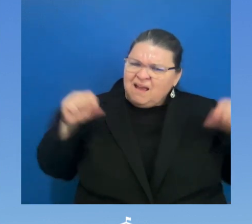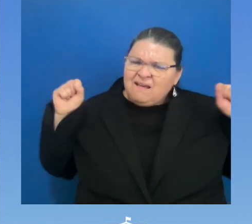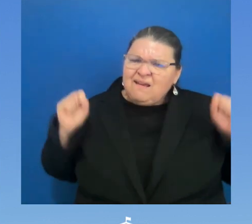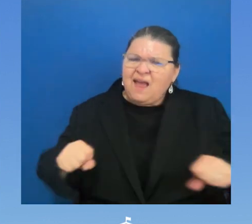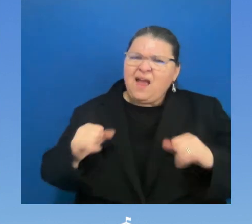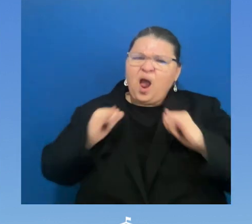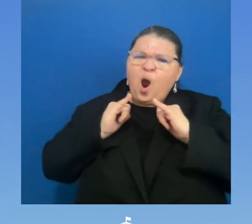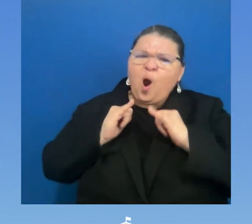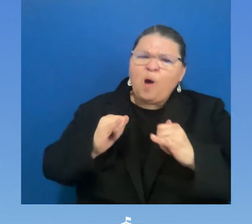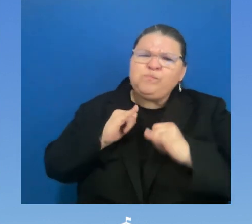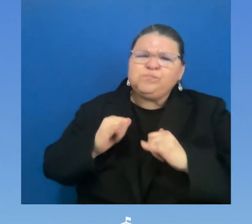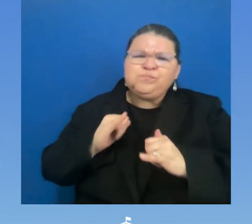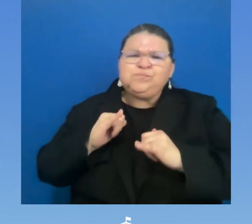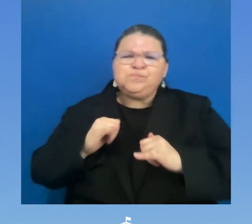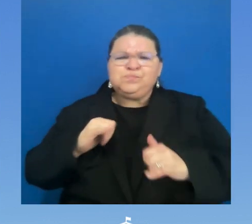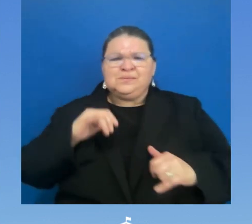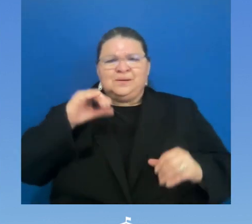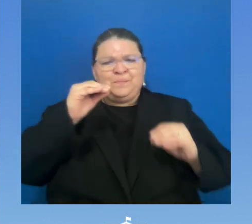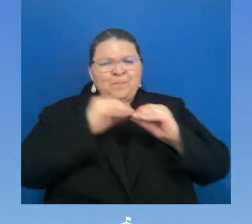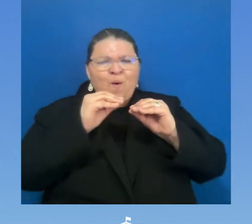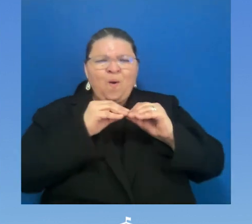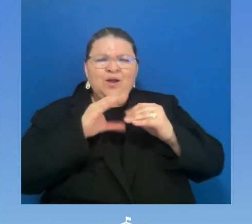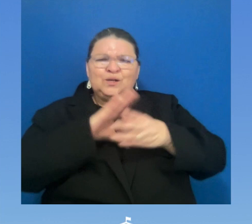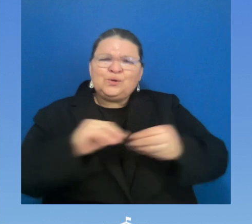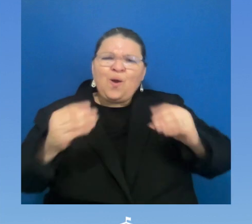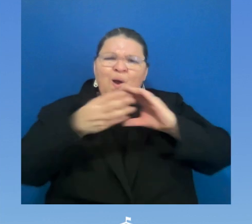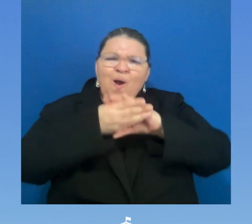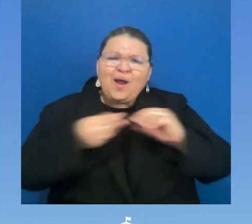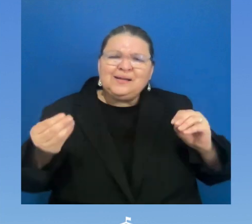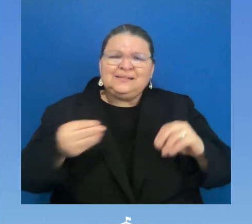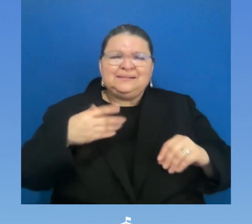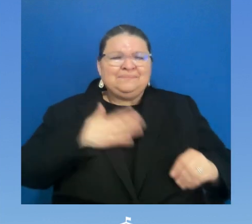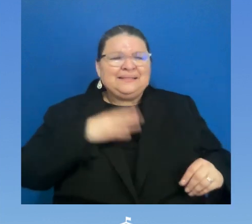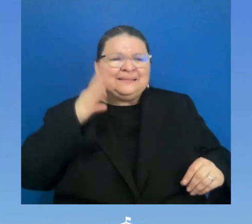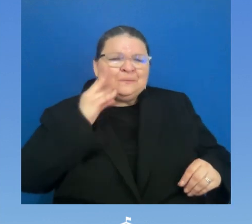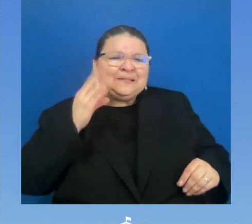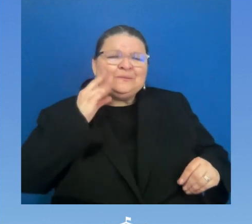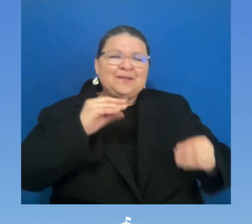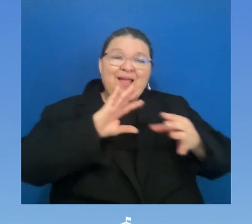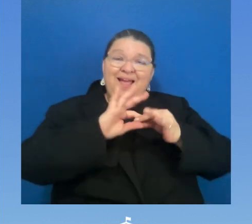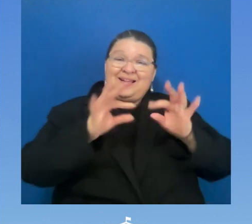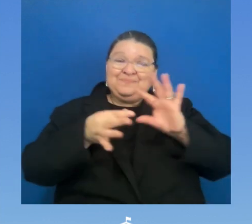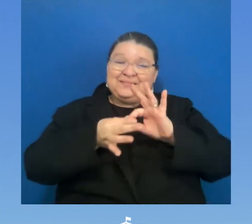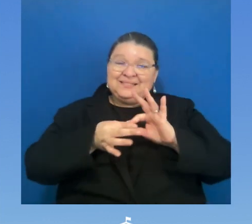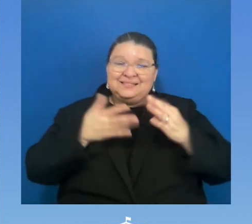the more we literally connect with each other, the more that we can kind of draft off each other,